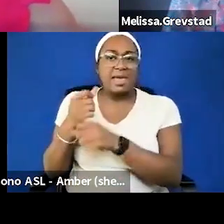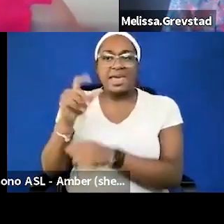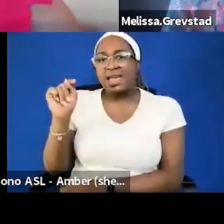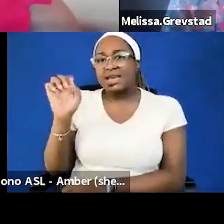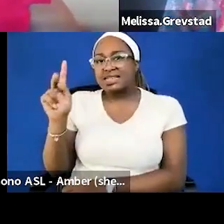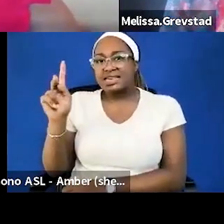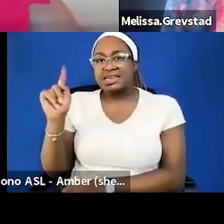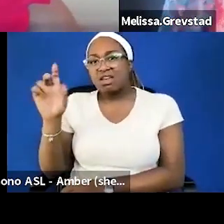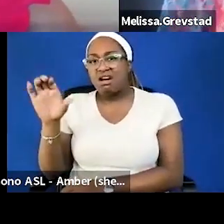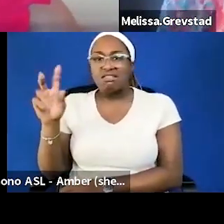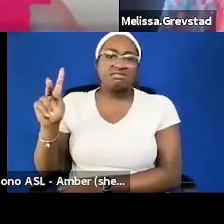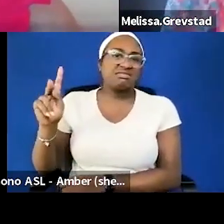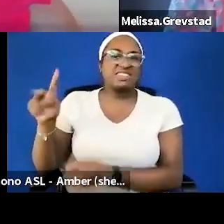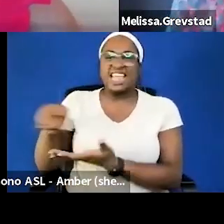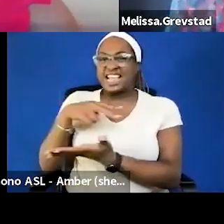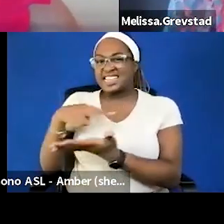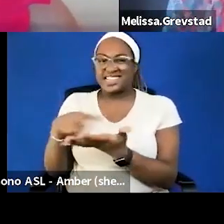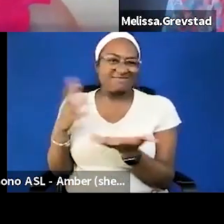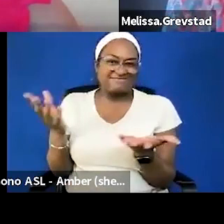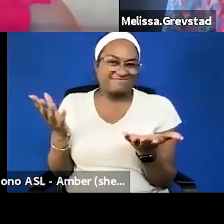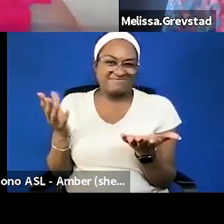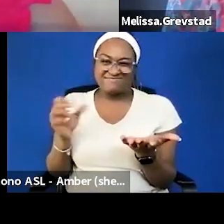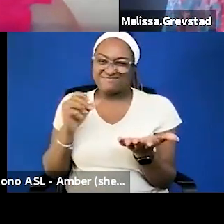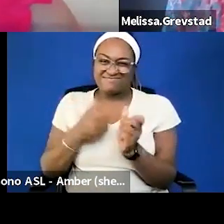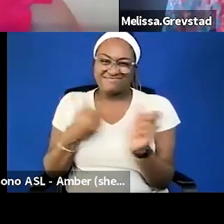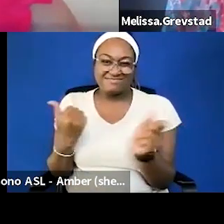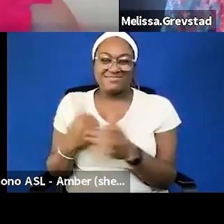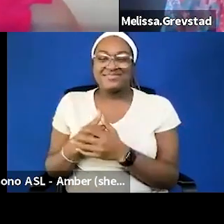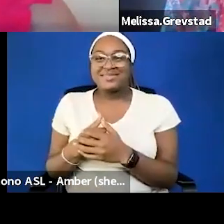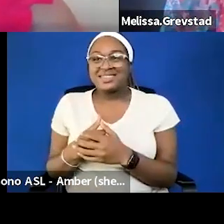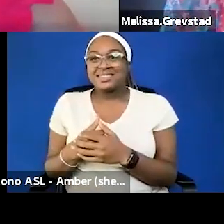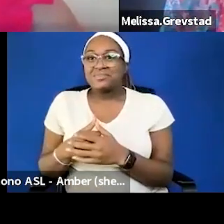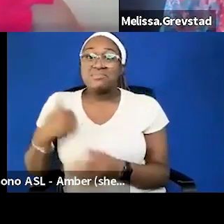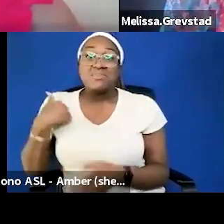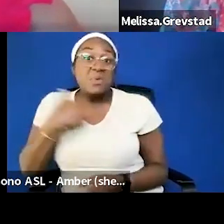So all of that, although I would love to see it, right?